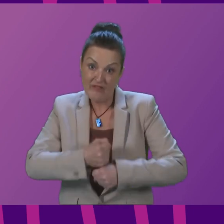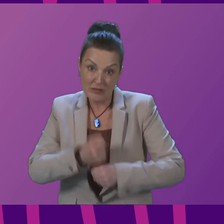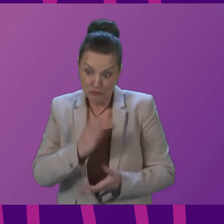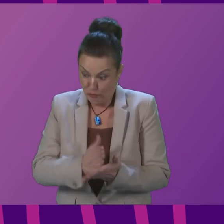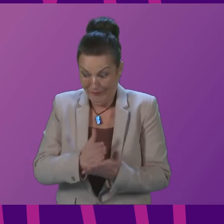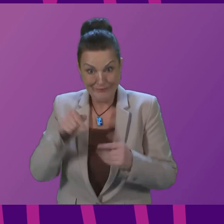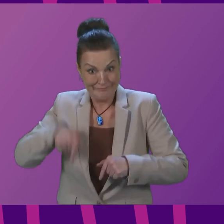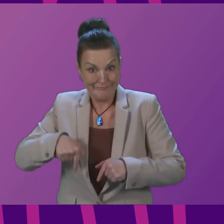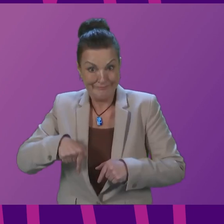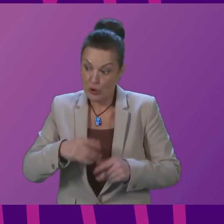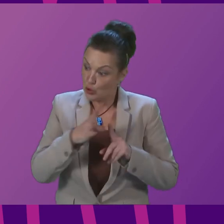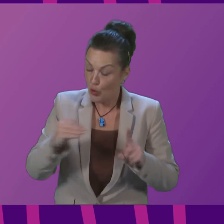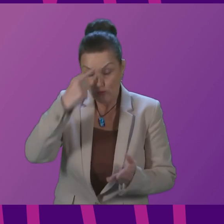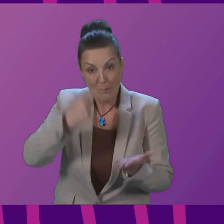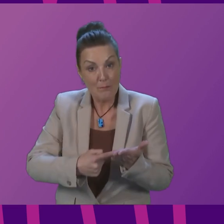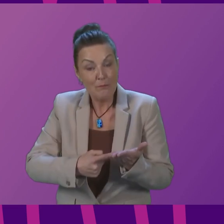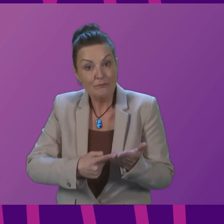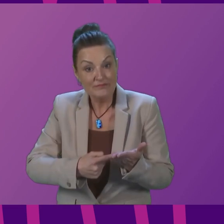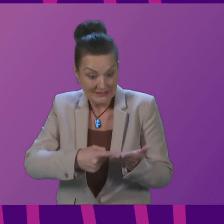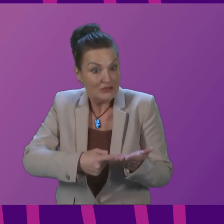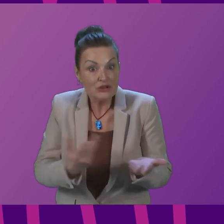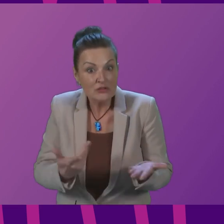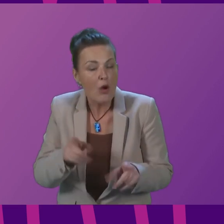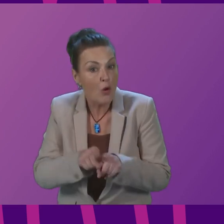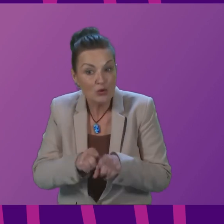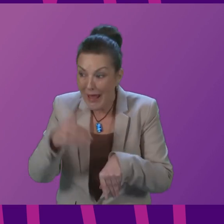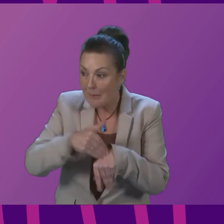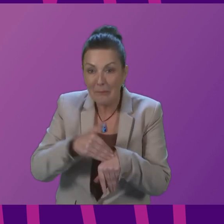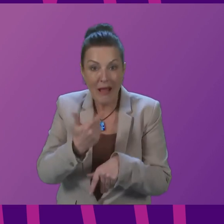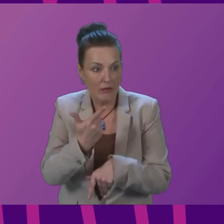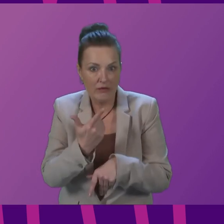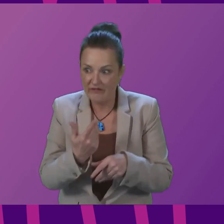at the hand of the UK Government, not least the impact and implications of Brexit and